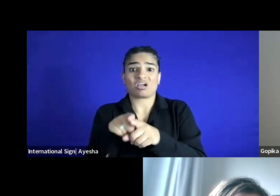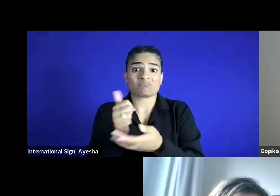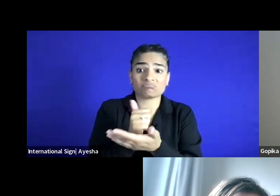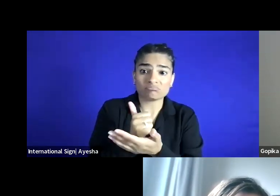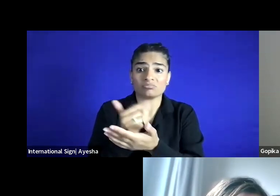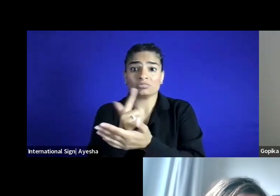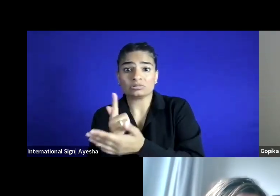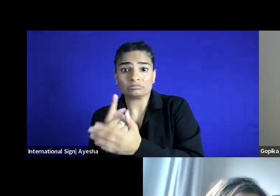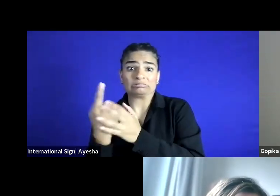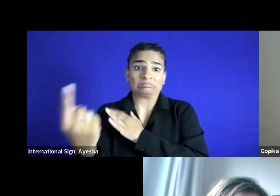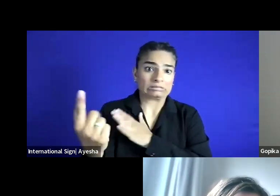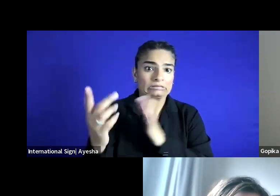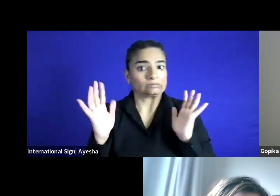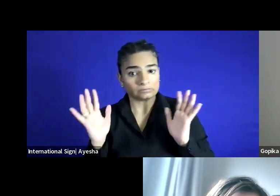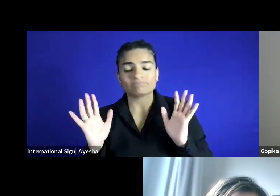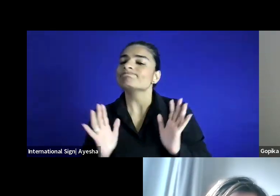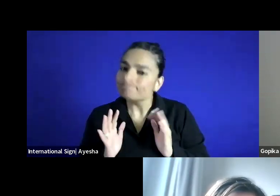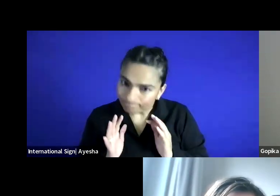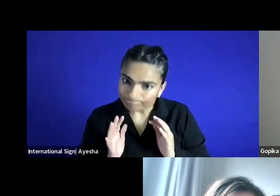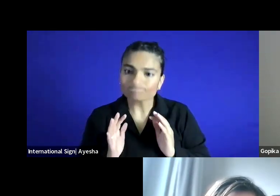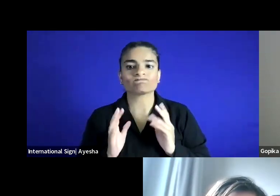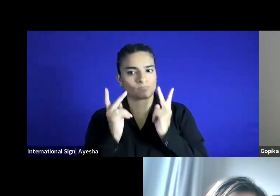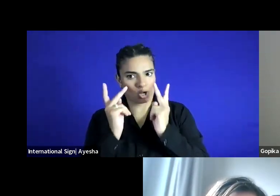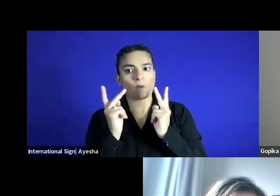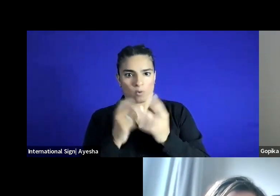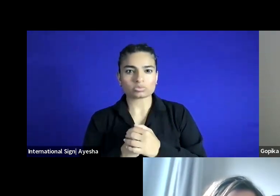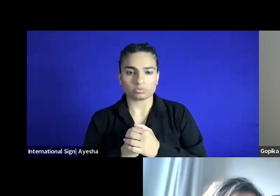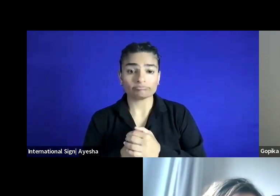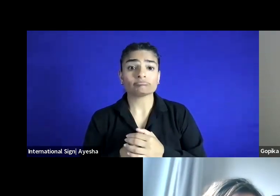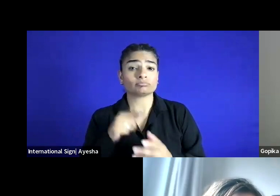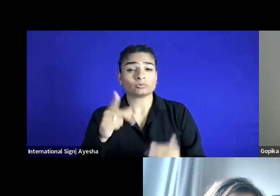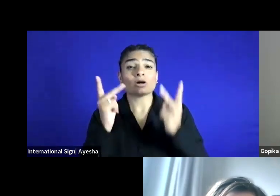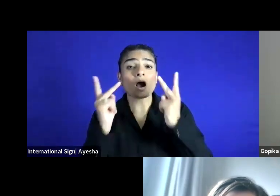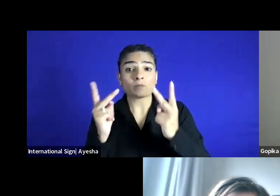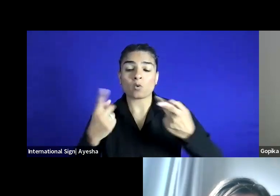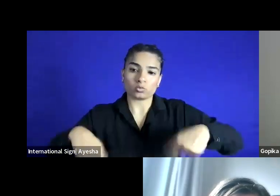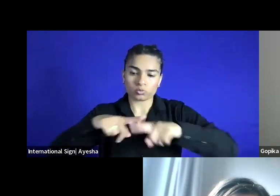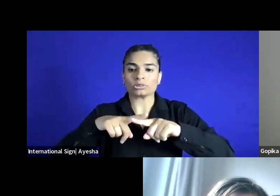So on the one hand, it's a space that we all have, a lot to learn and to unlearn,